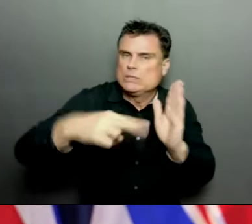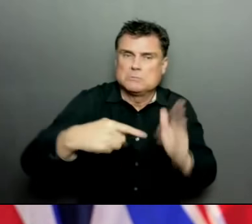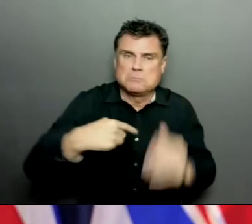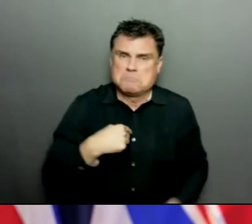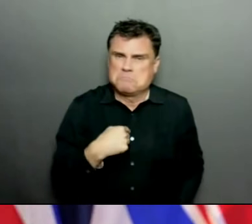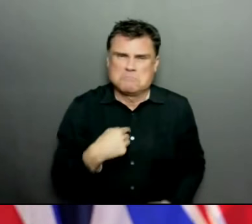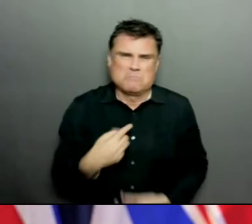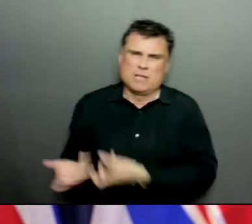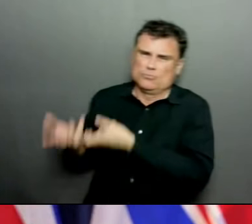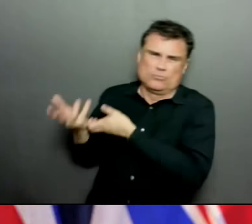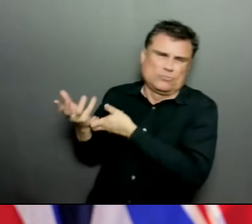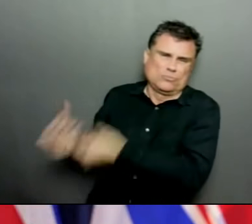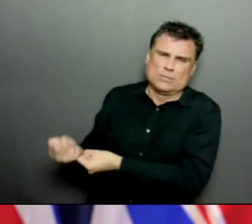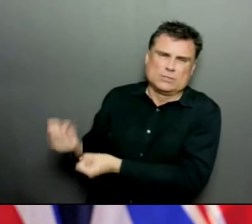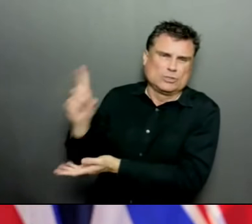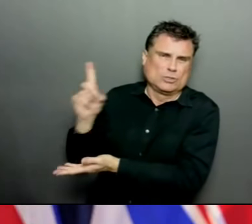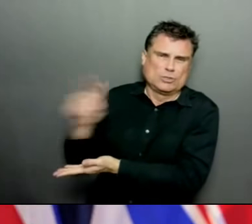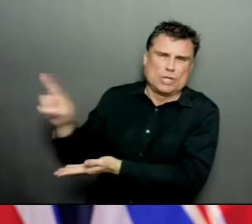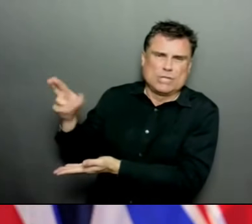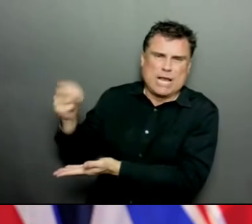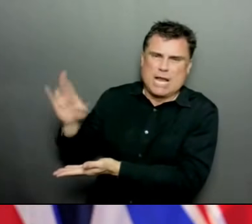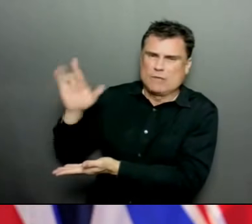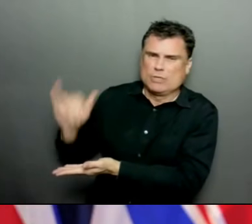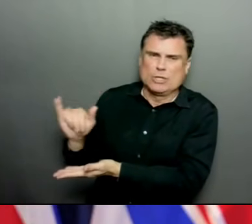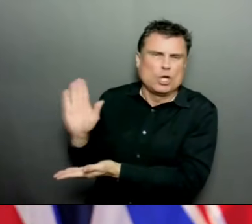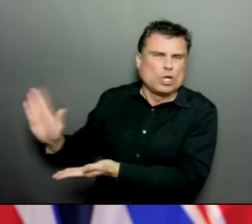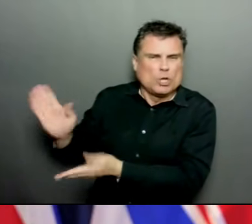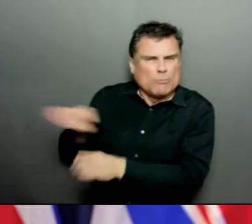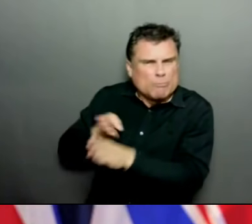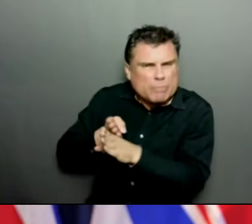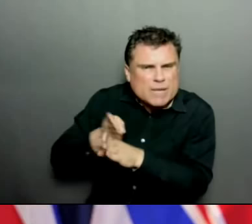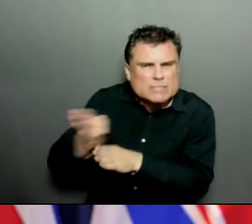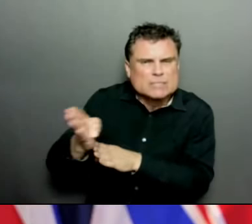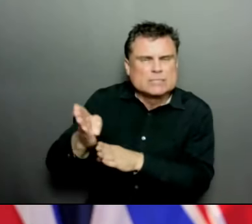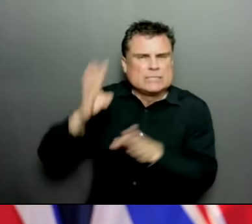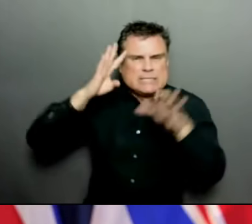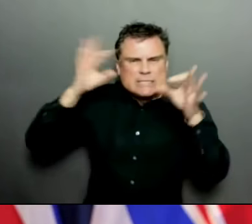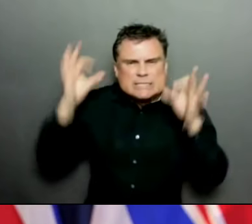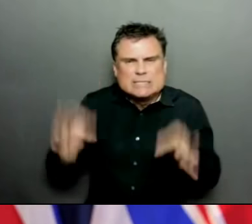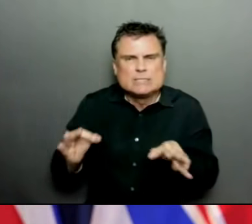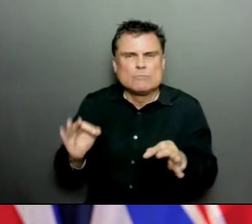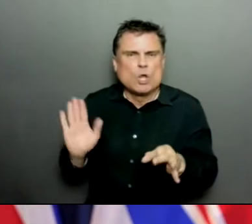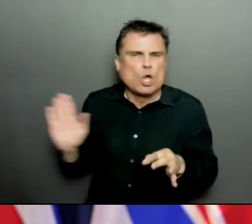absolute confidence in what she is going to present, one, will be vastly readable, I look